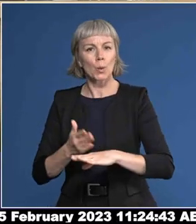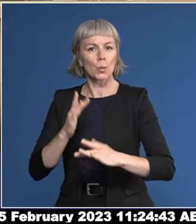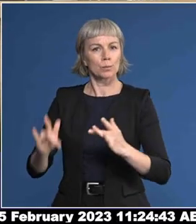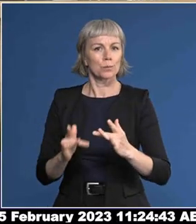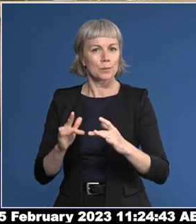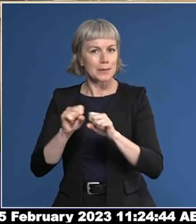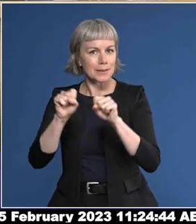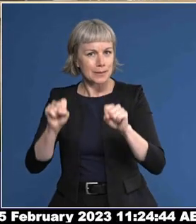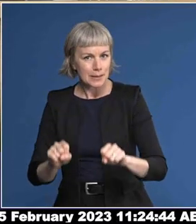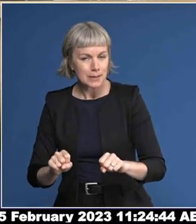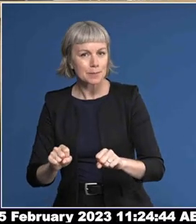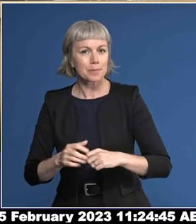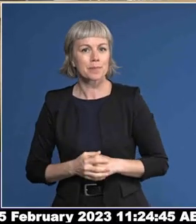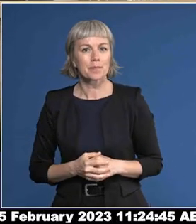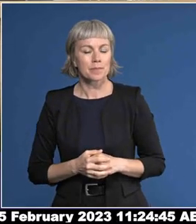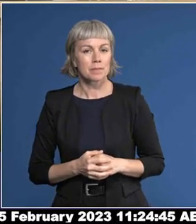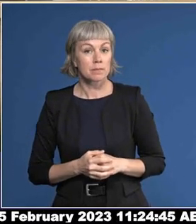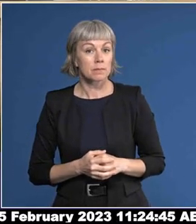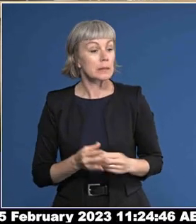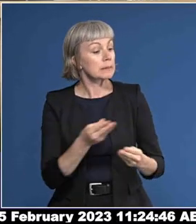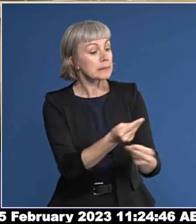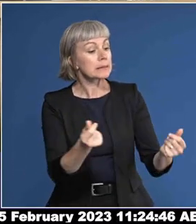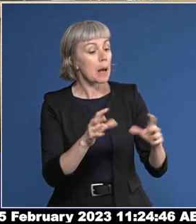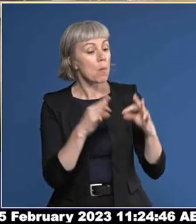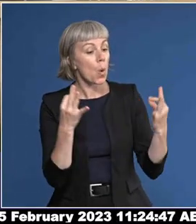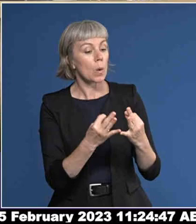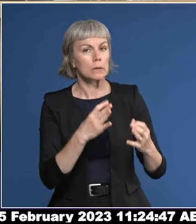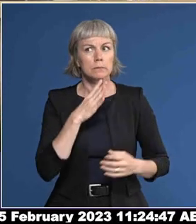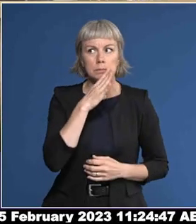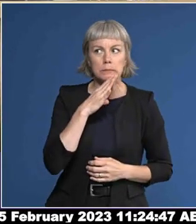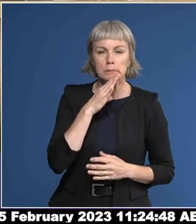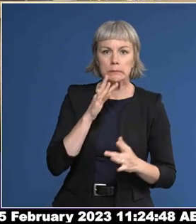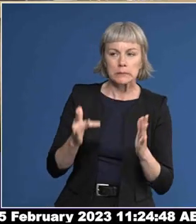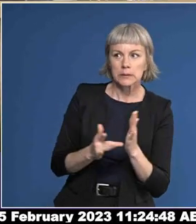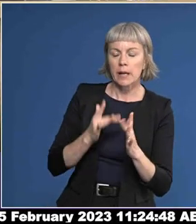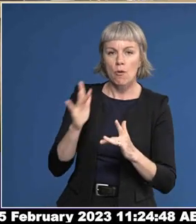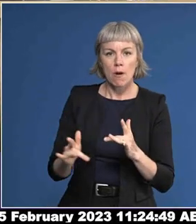those types of solutions, and they are expensive. To do it properly, they are very expensive. So we need to make that investment.